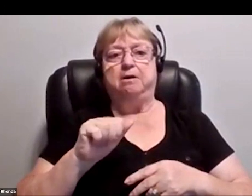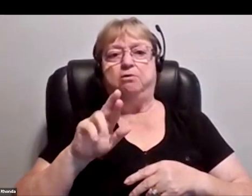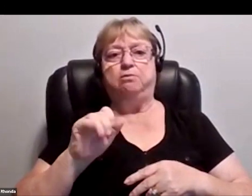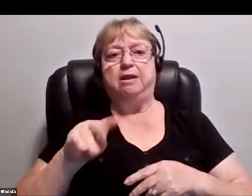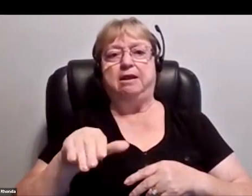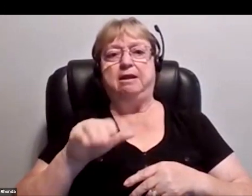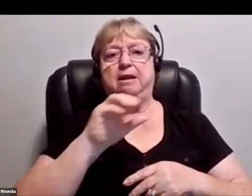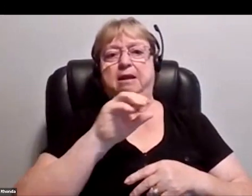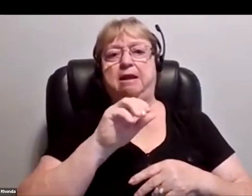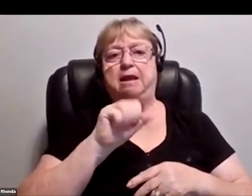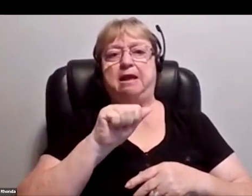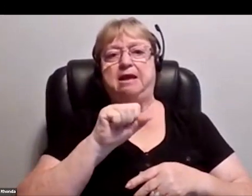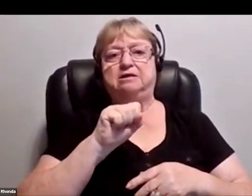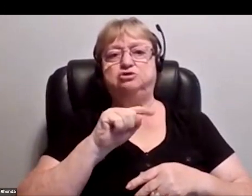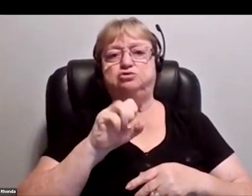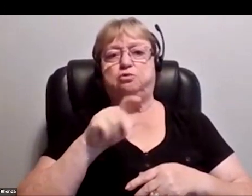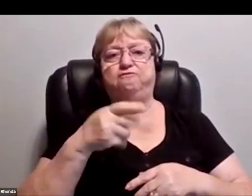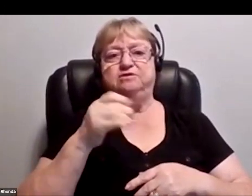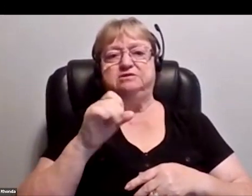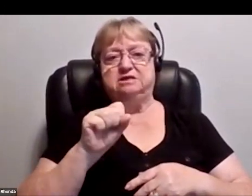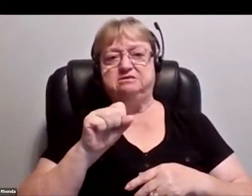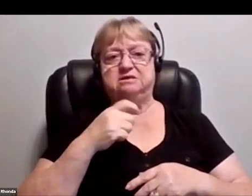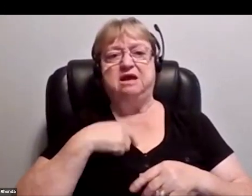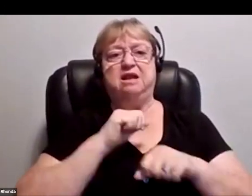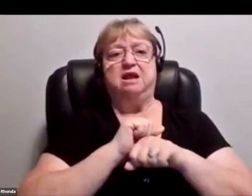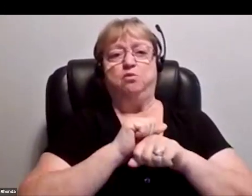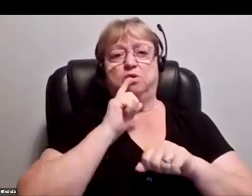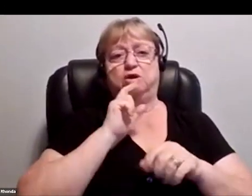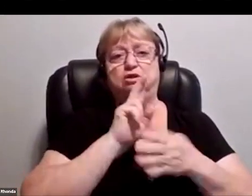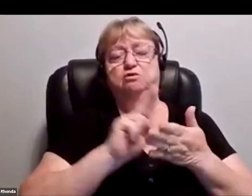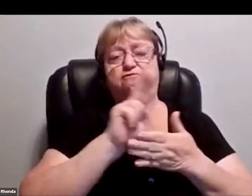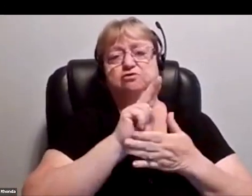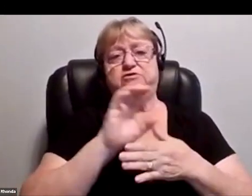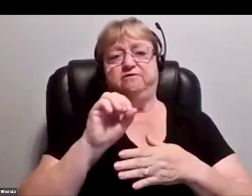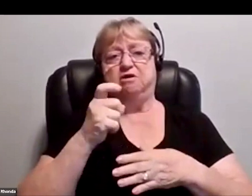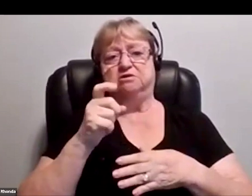on the Cherenkov Telescope Array at the University of Oxford. My name is Kalvin Moschkau.